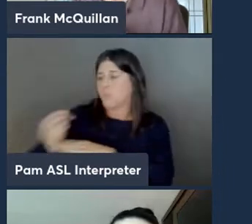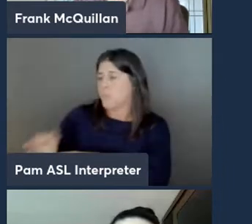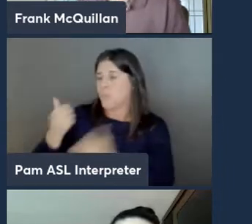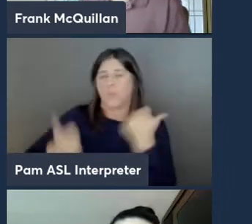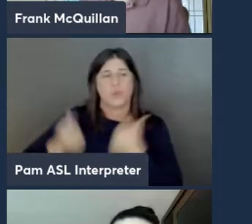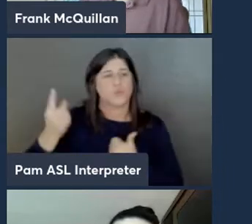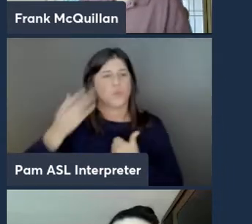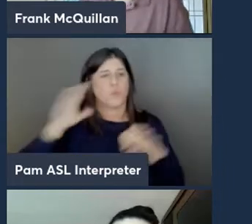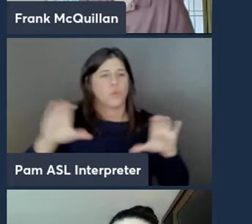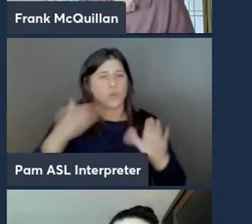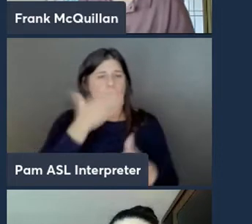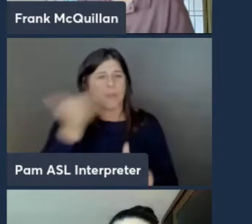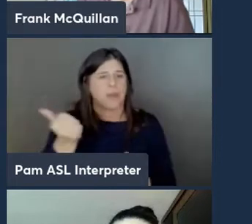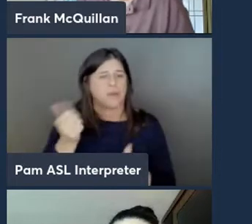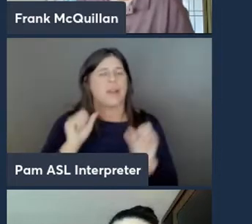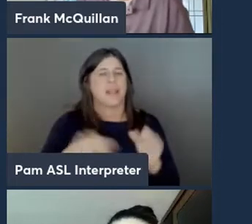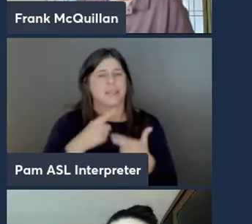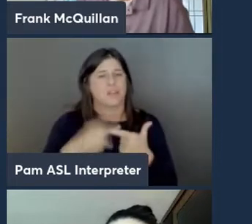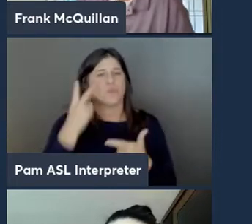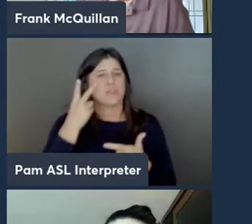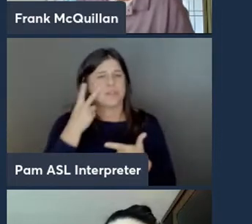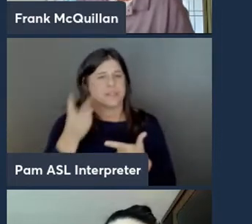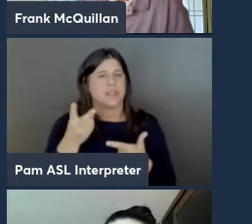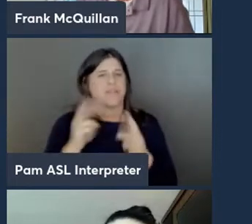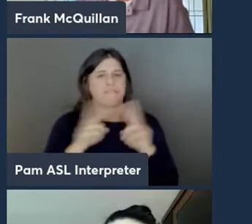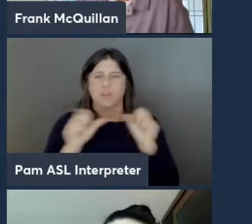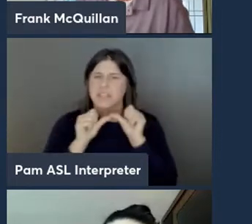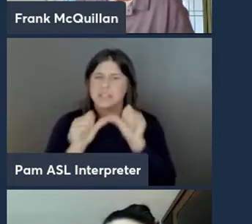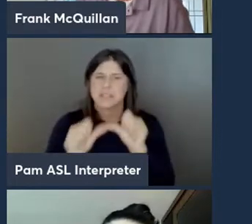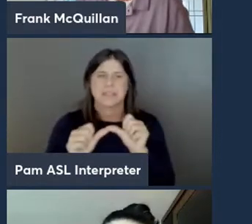And you can kind of see that very consistently top selling